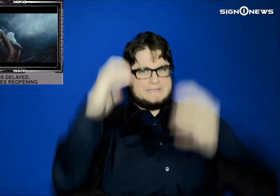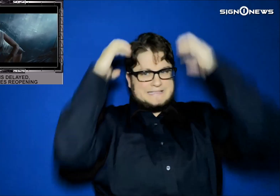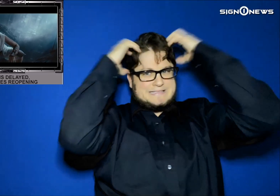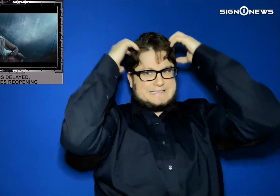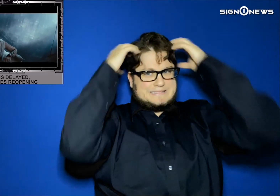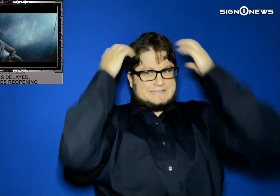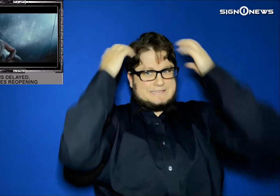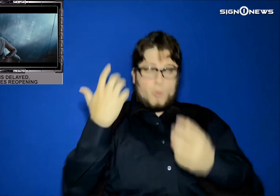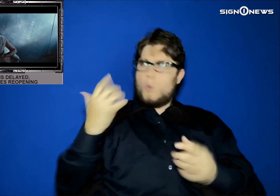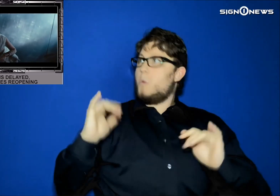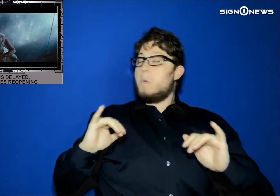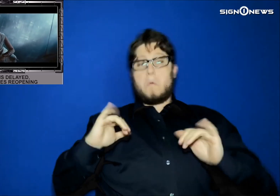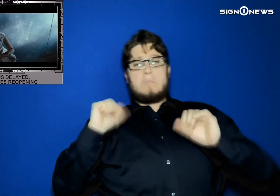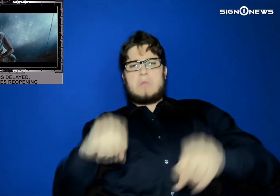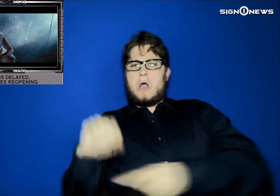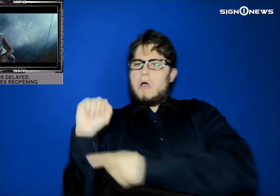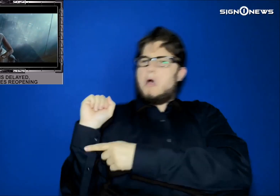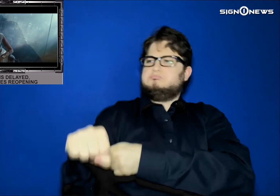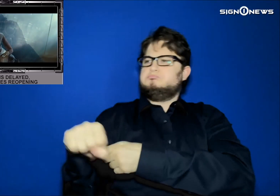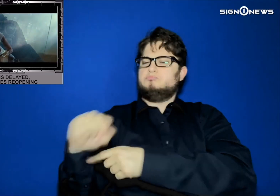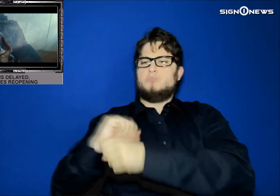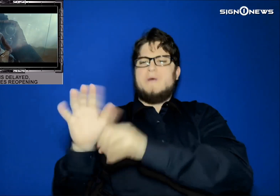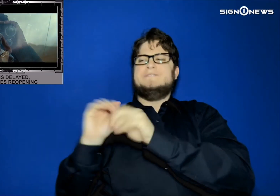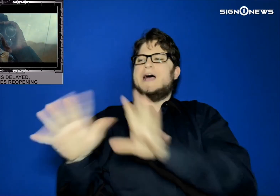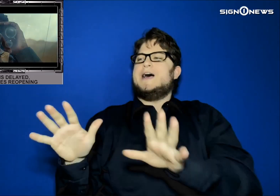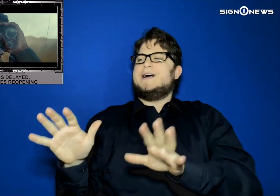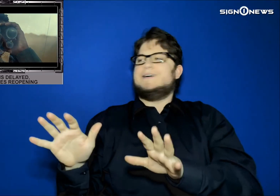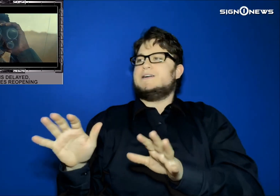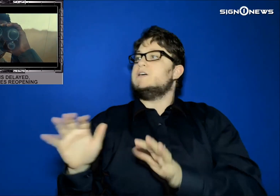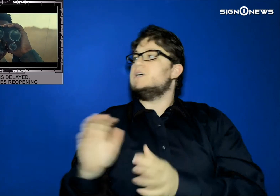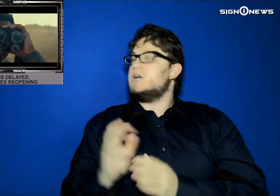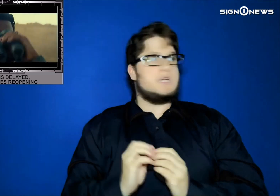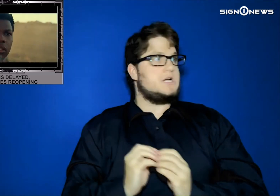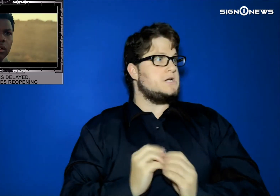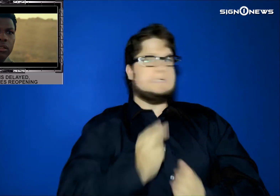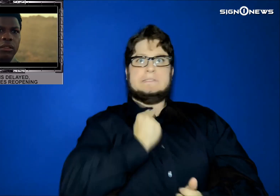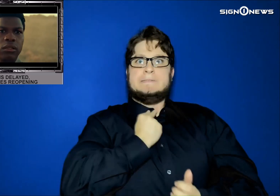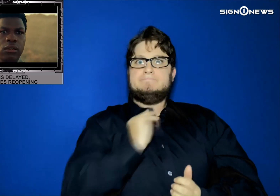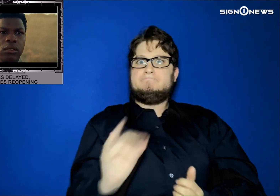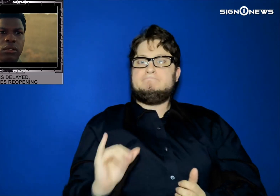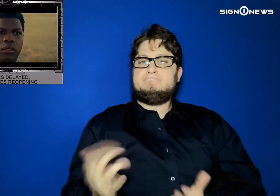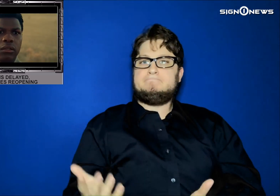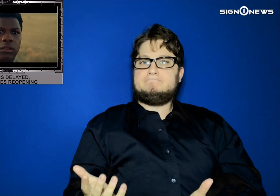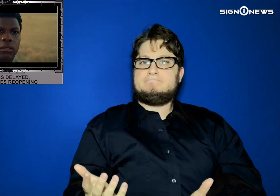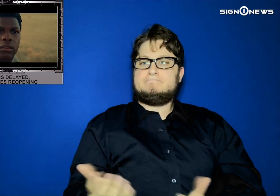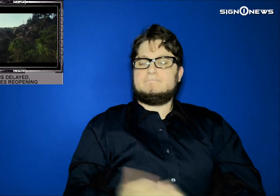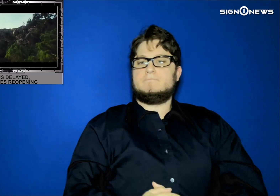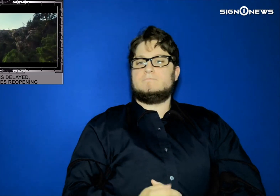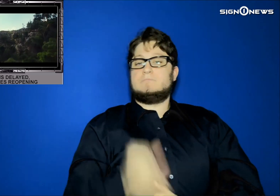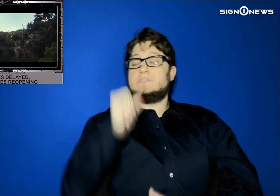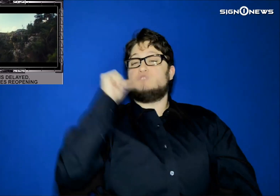Not even Disney can overcome the coronavirus.